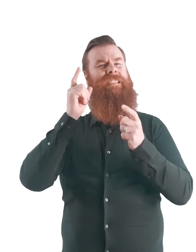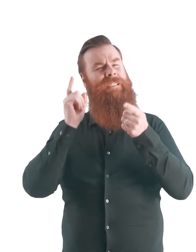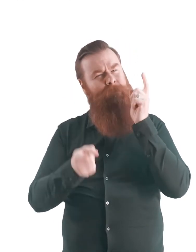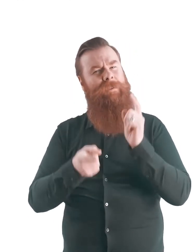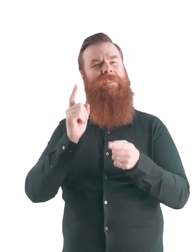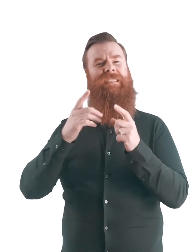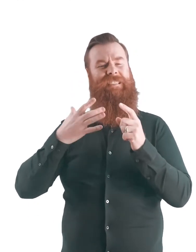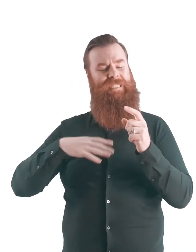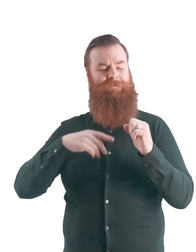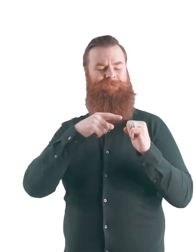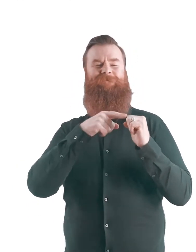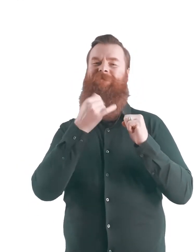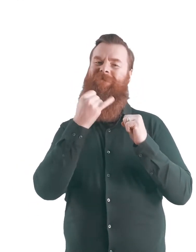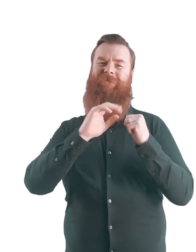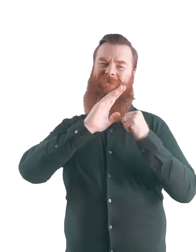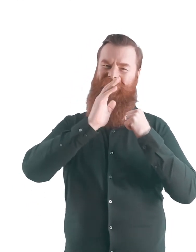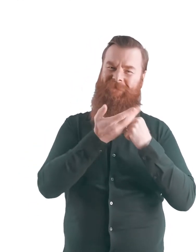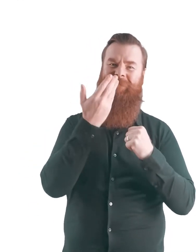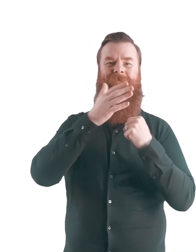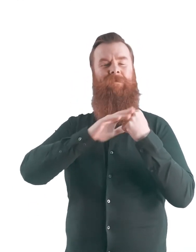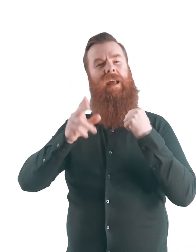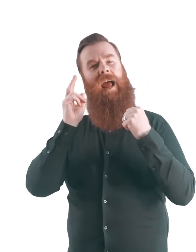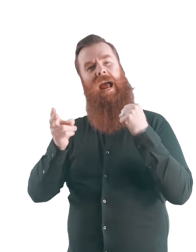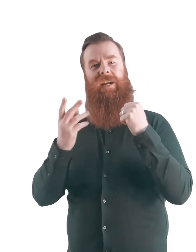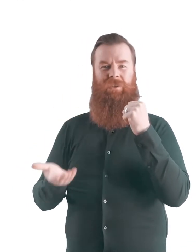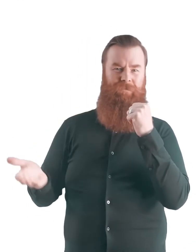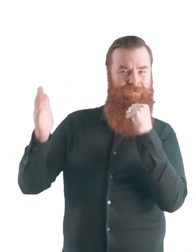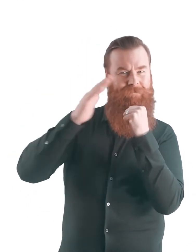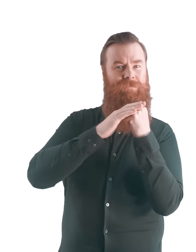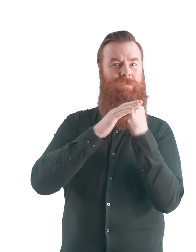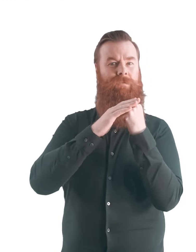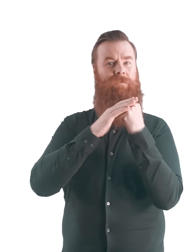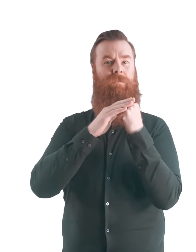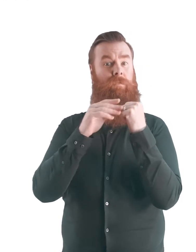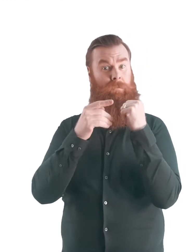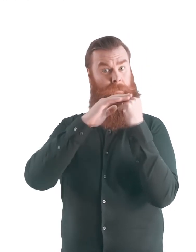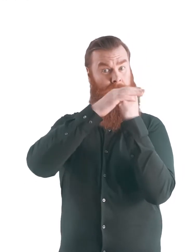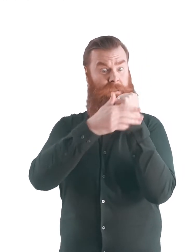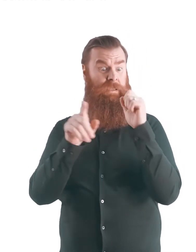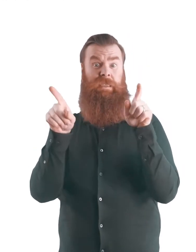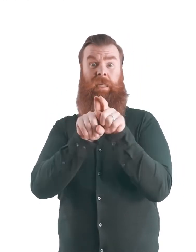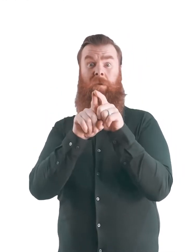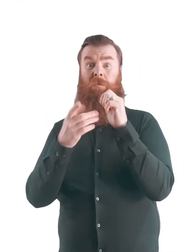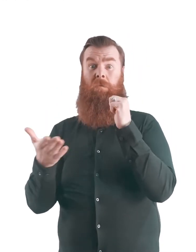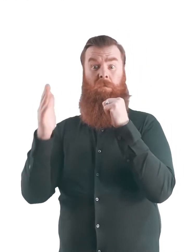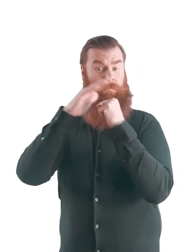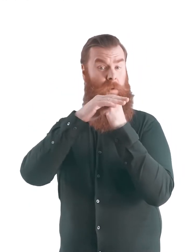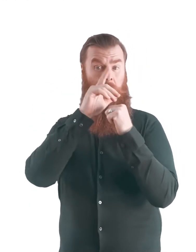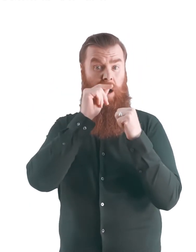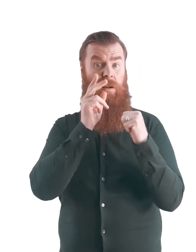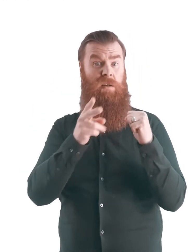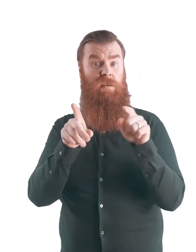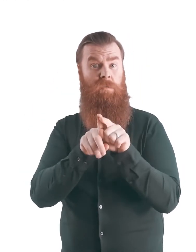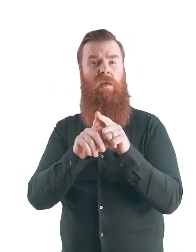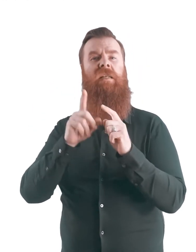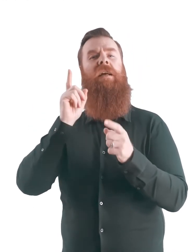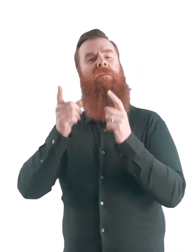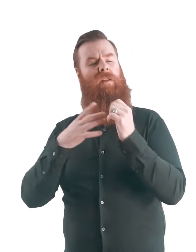Fillings sometimes need to be changed. The filling material may be replaced with the same material,